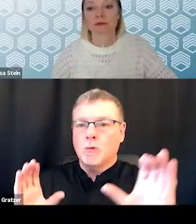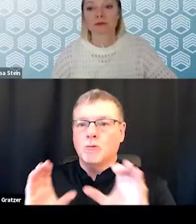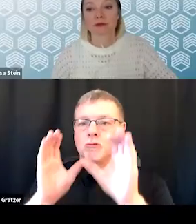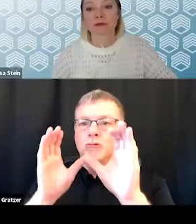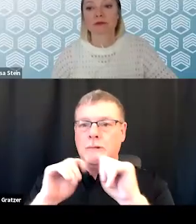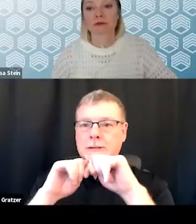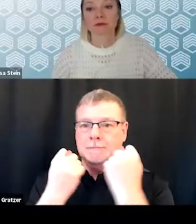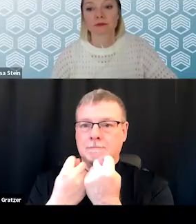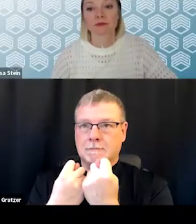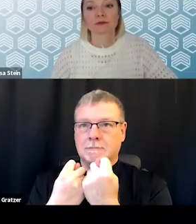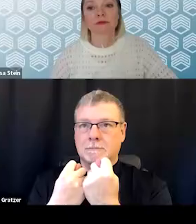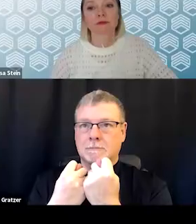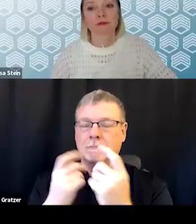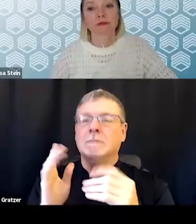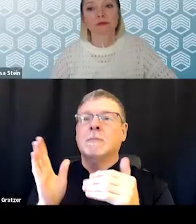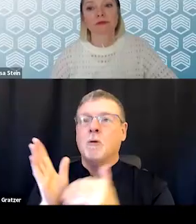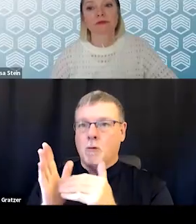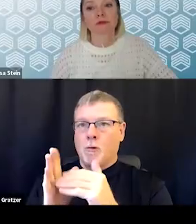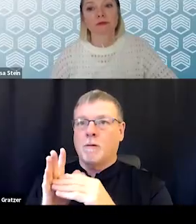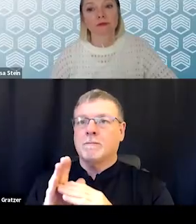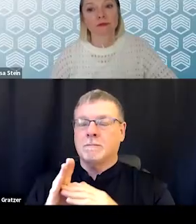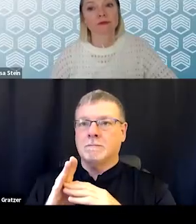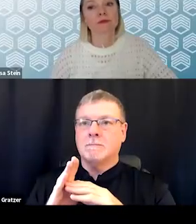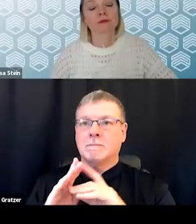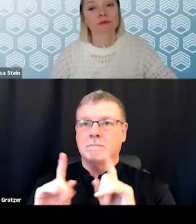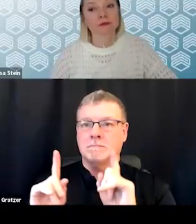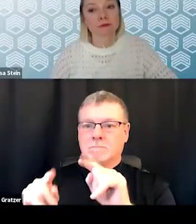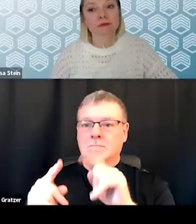that are often appearing to mental health clinicians,